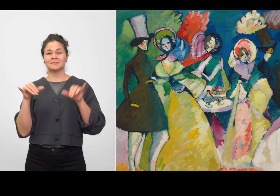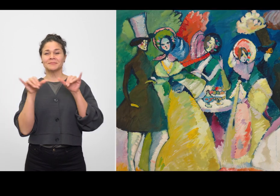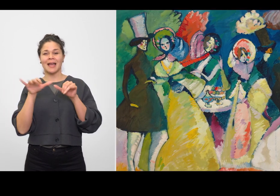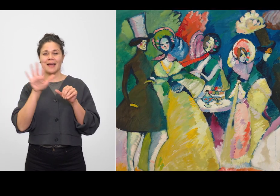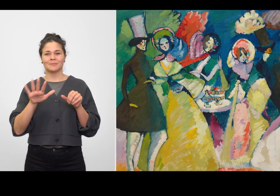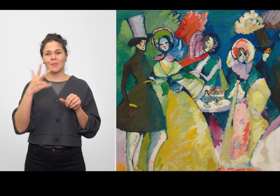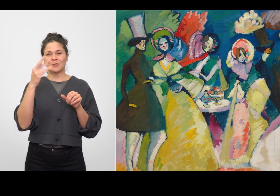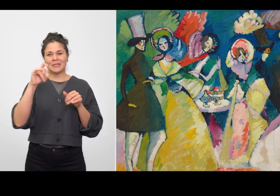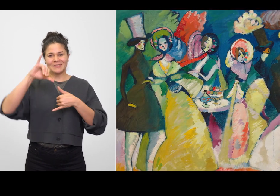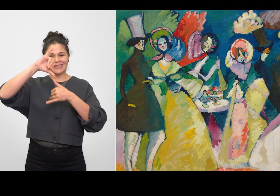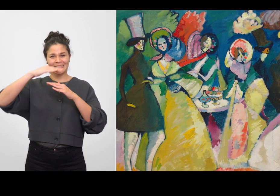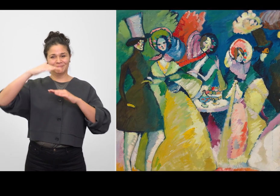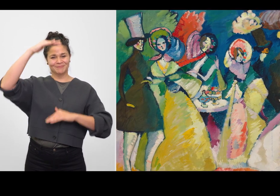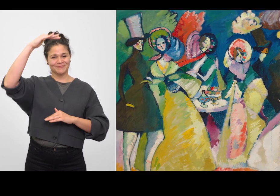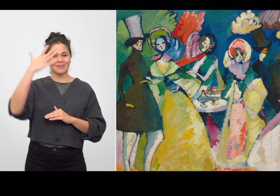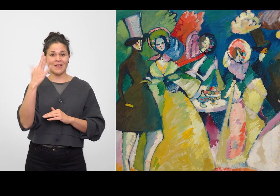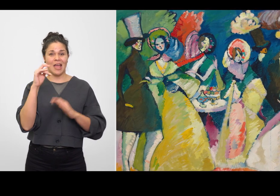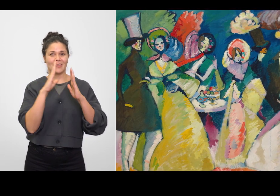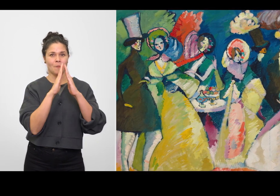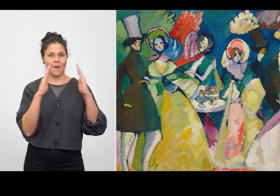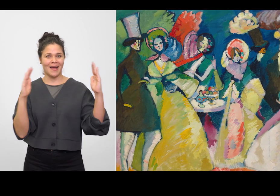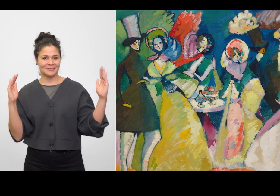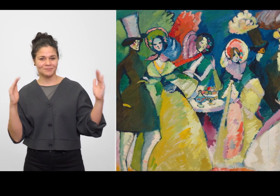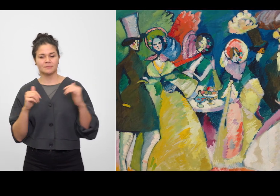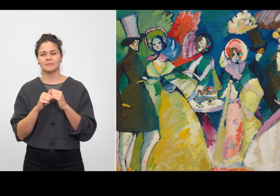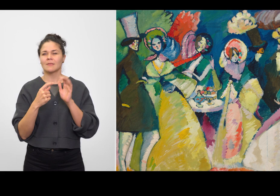and the size is 3 feet tall by 5 feet wide.